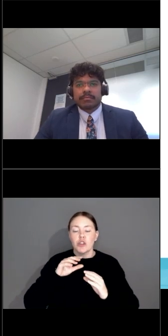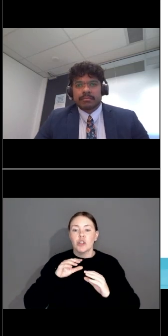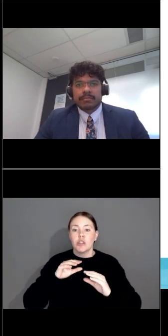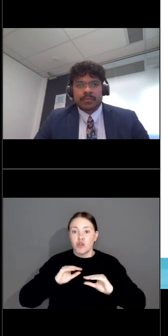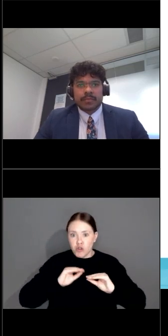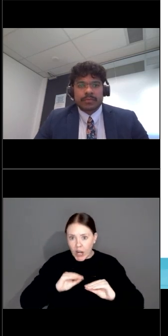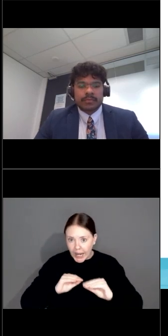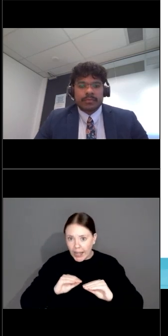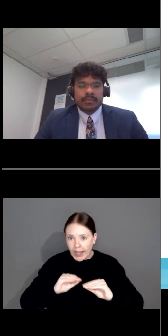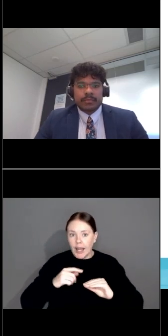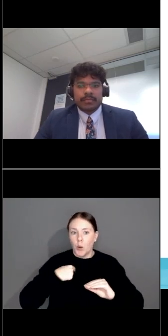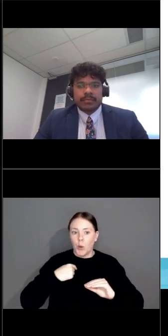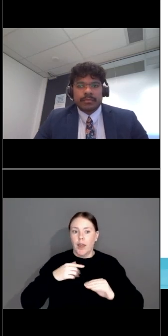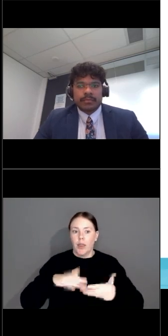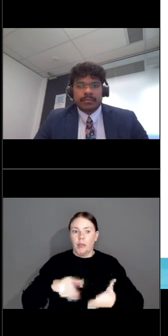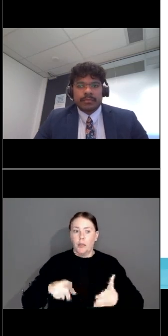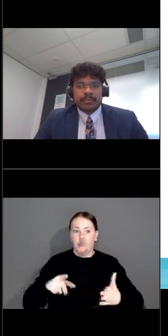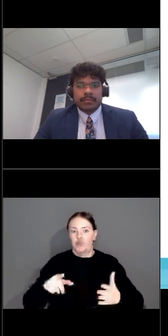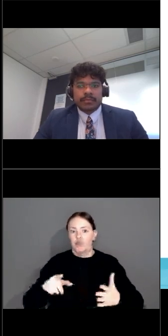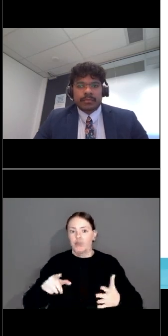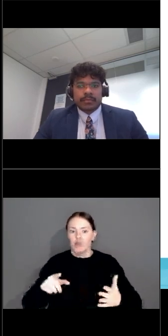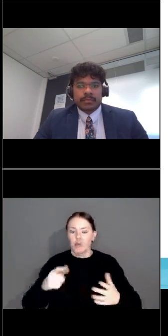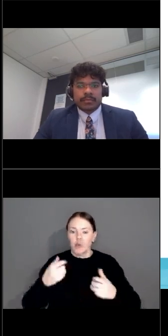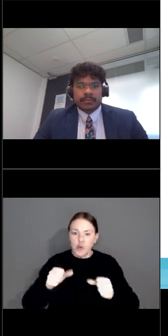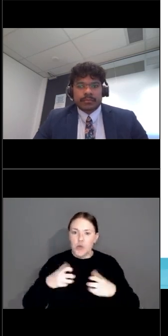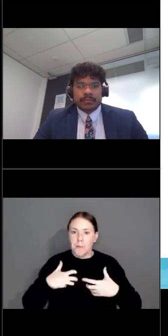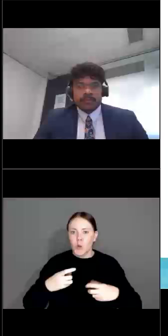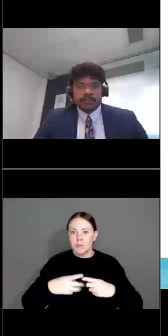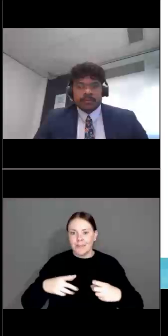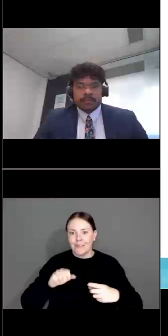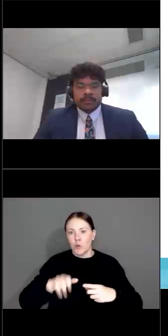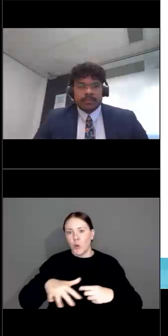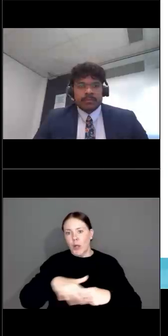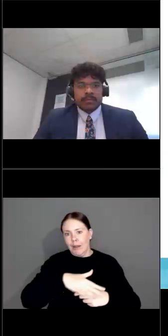U what we mean by storytelling and breaking into small segments but um and then yeah we have the